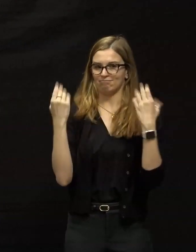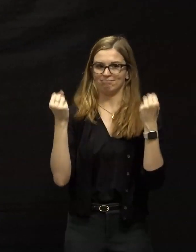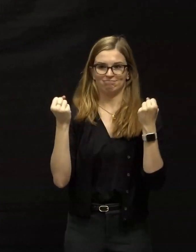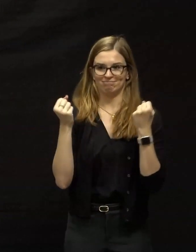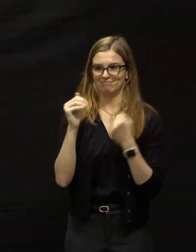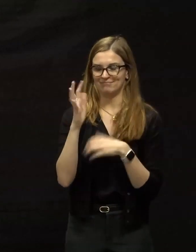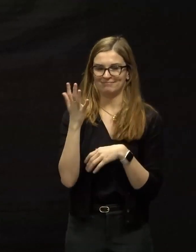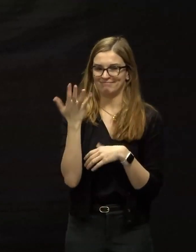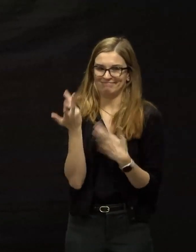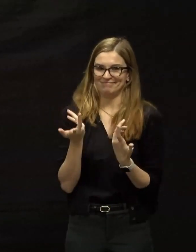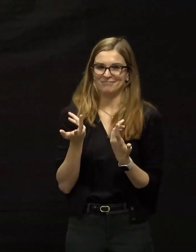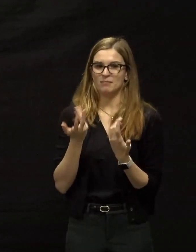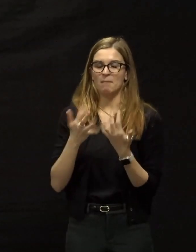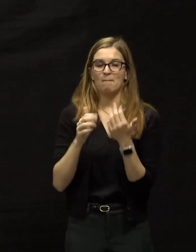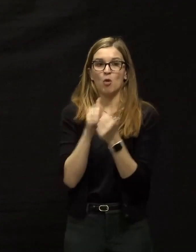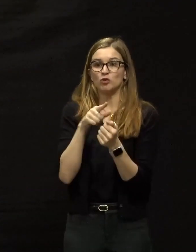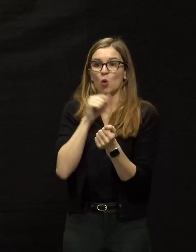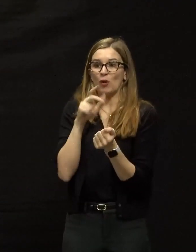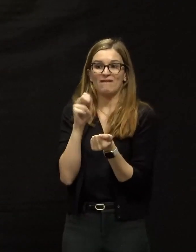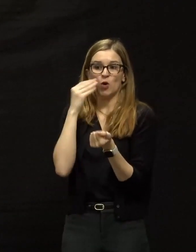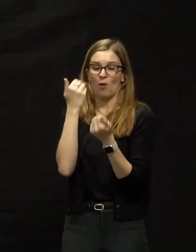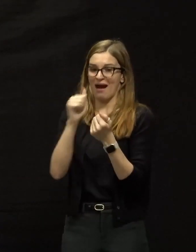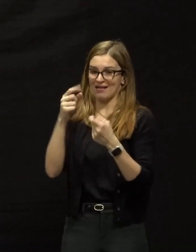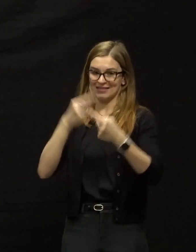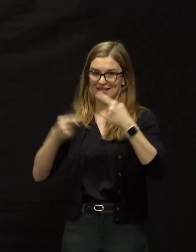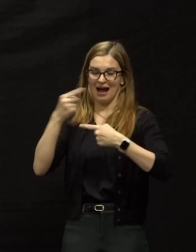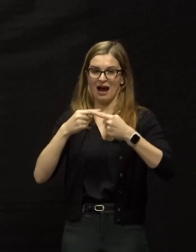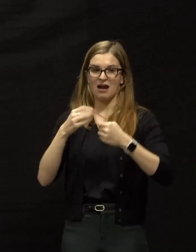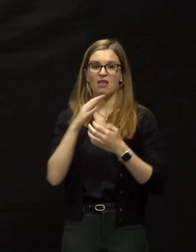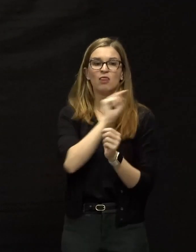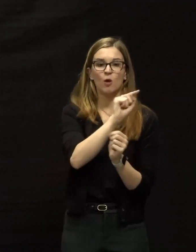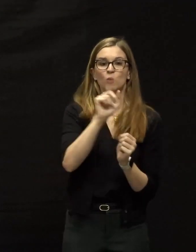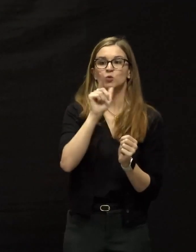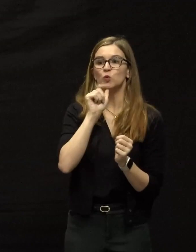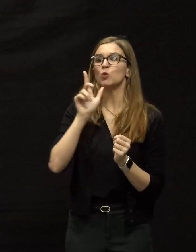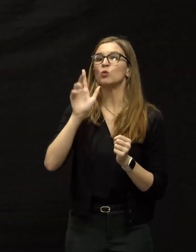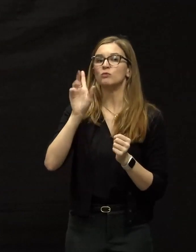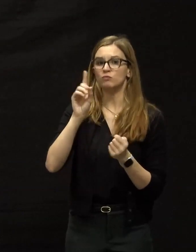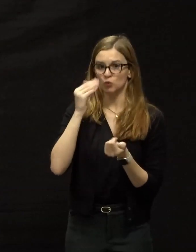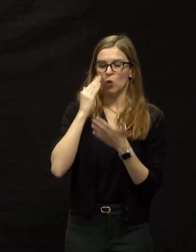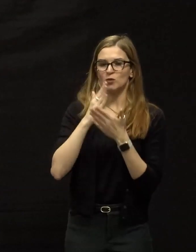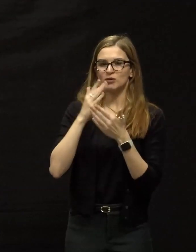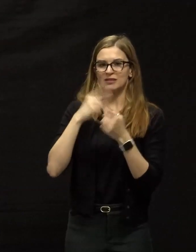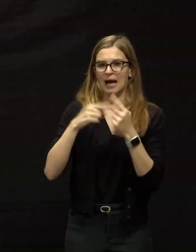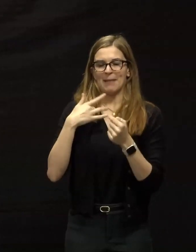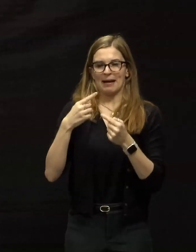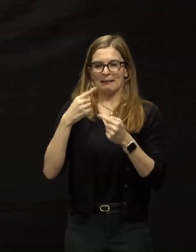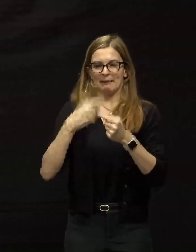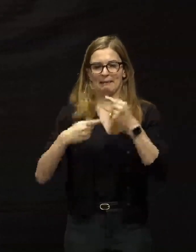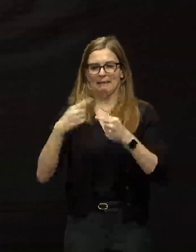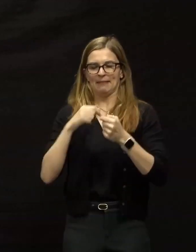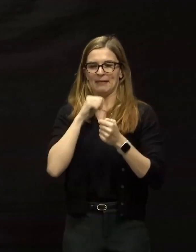Lots of our kids do not have that visual communication. Those who do sign,